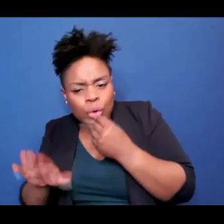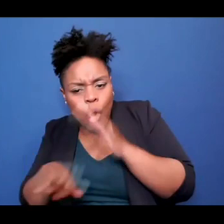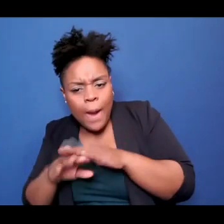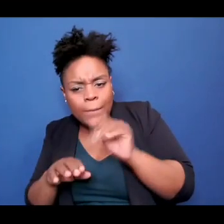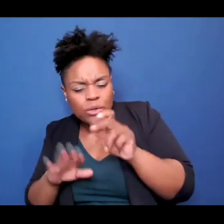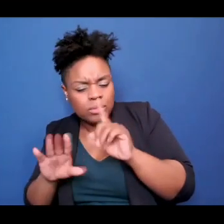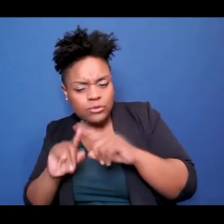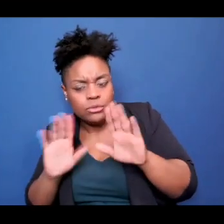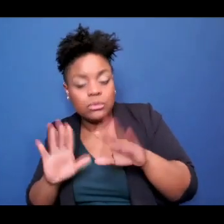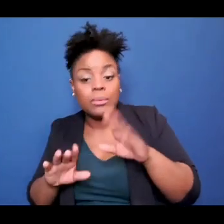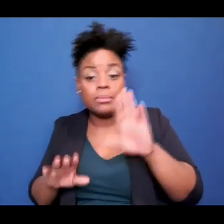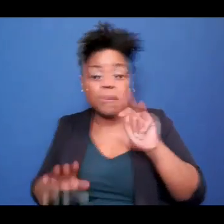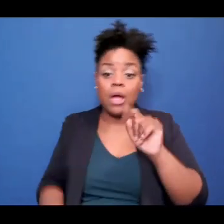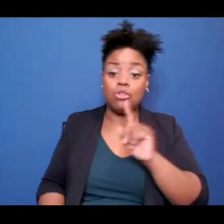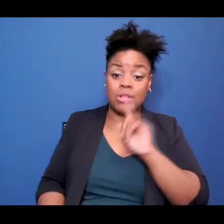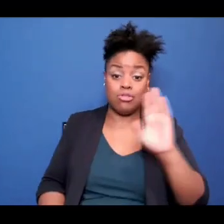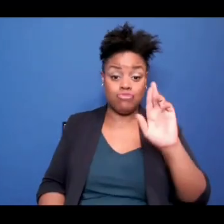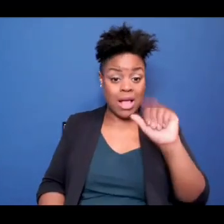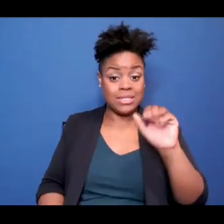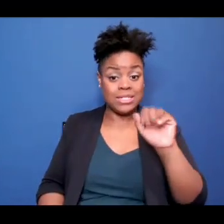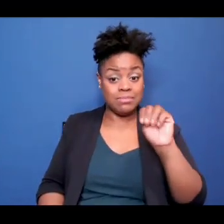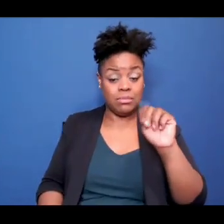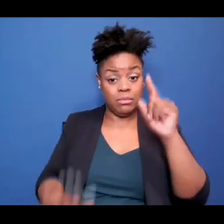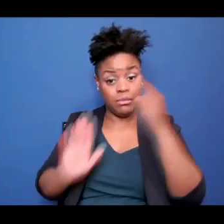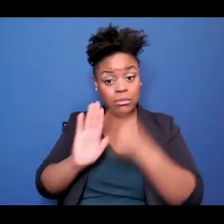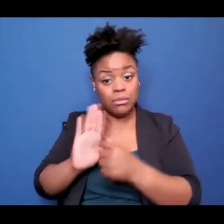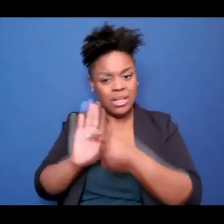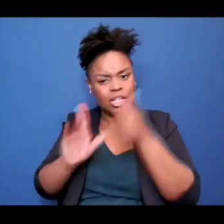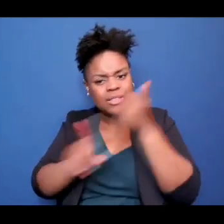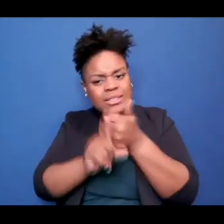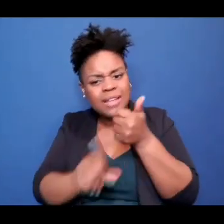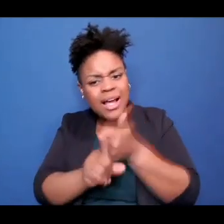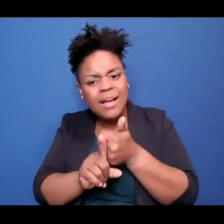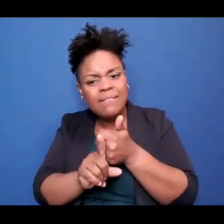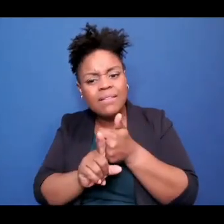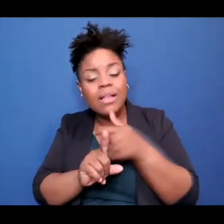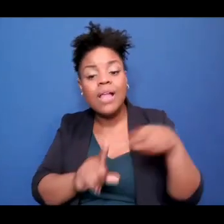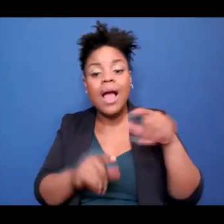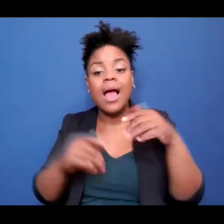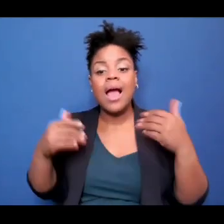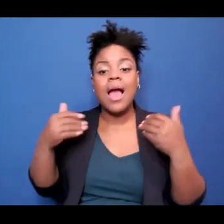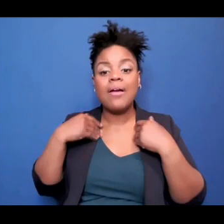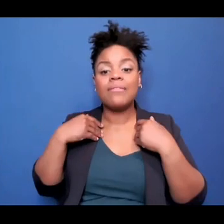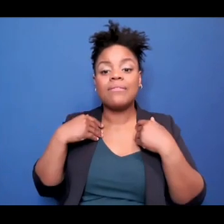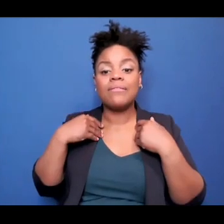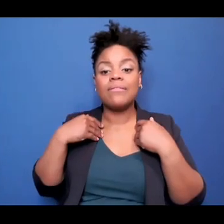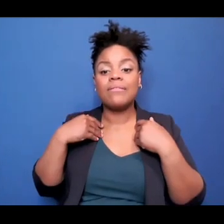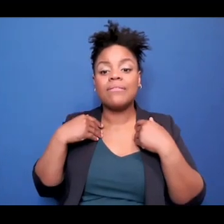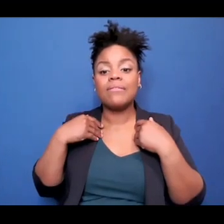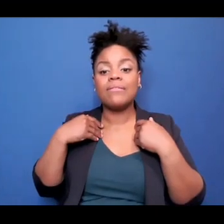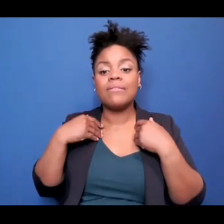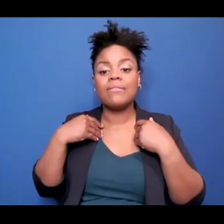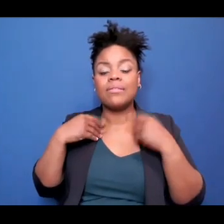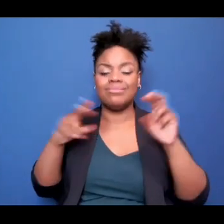UNABASHED DEGRADATION OF BLACK MEN.